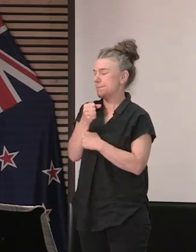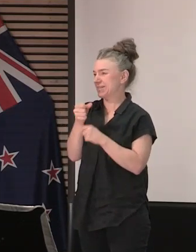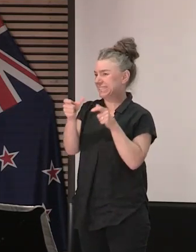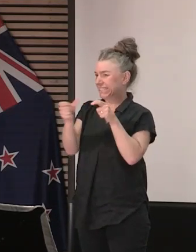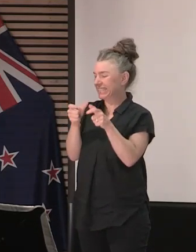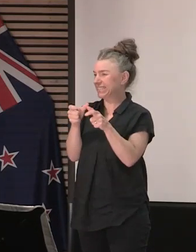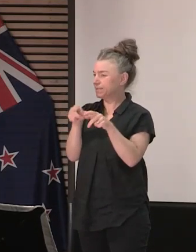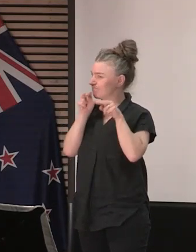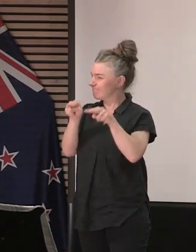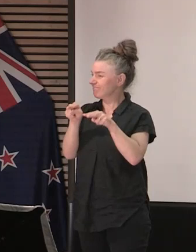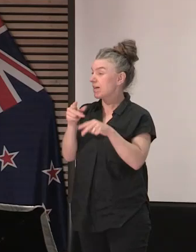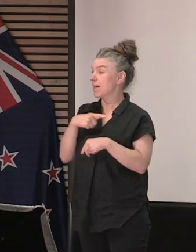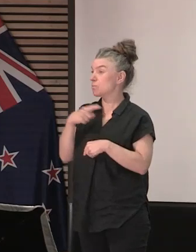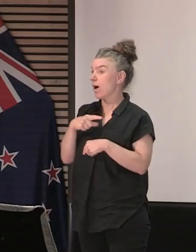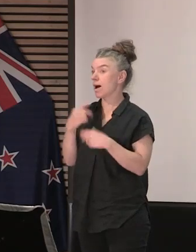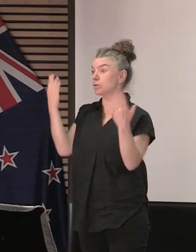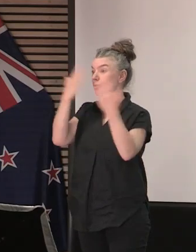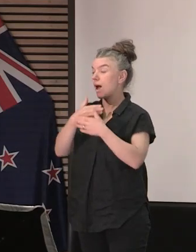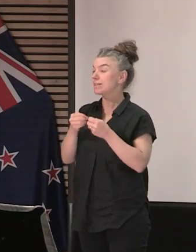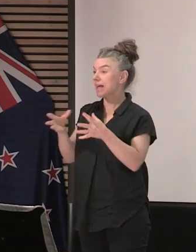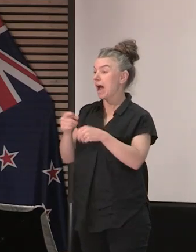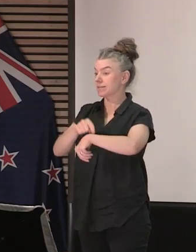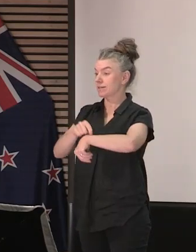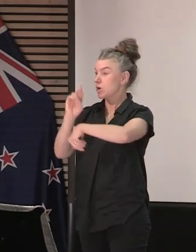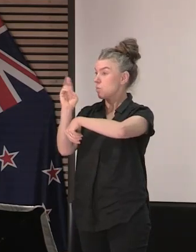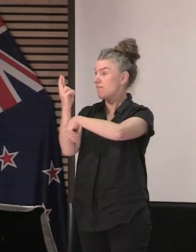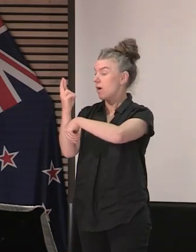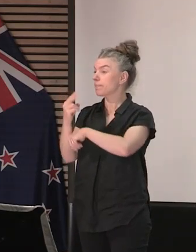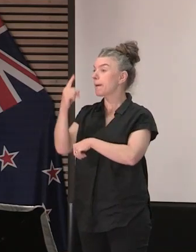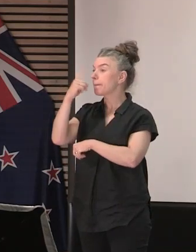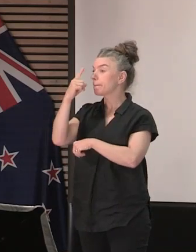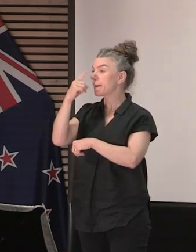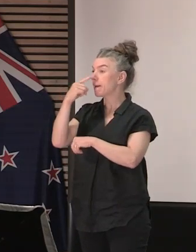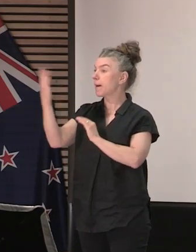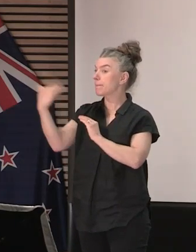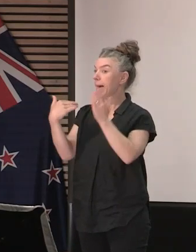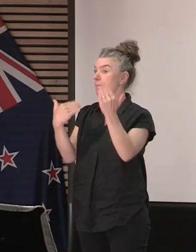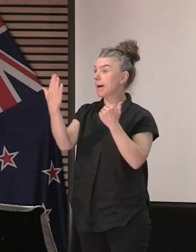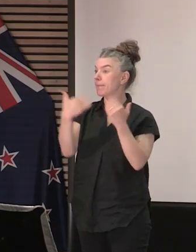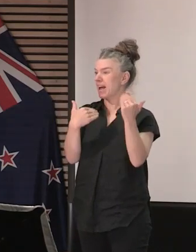That's why from midnighttonight, every New Zealanderboarding a flight to returnhome,